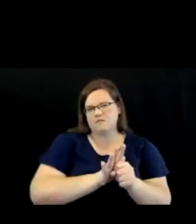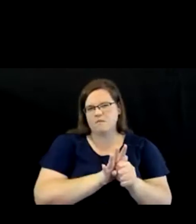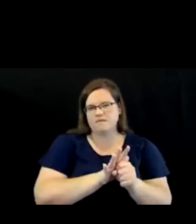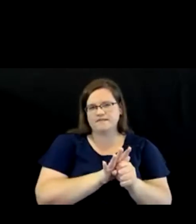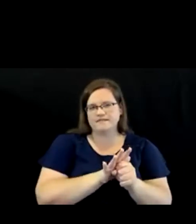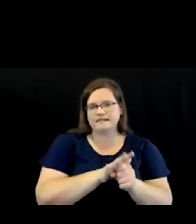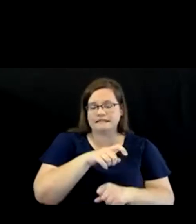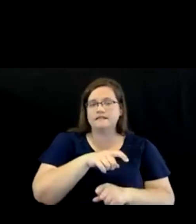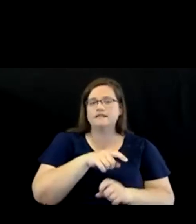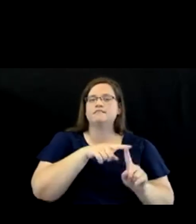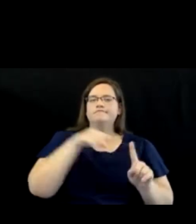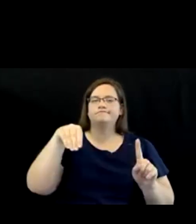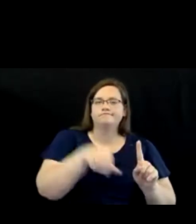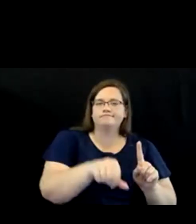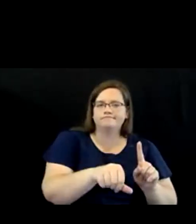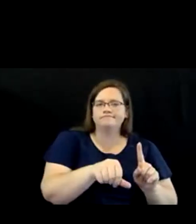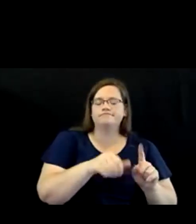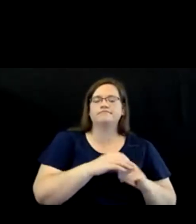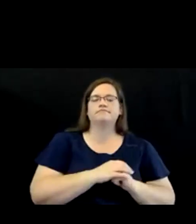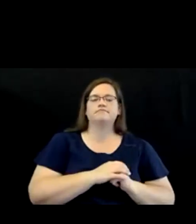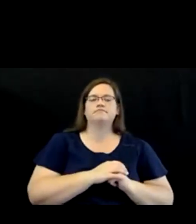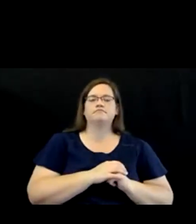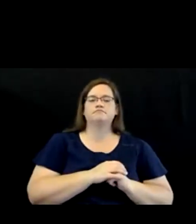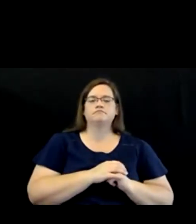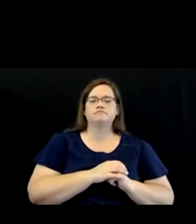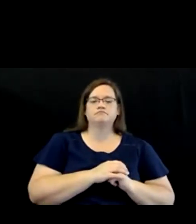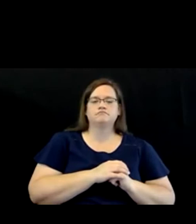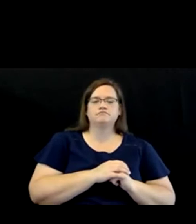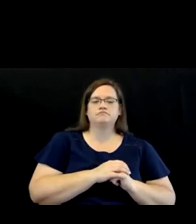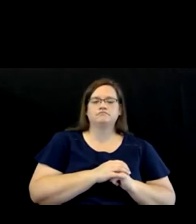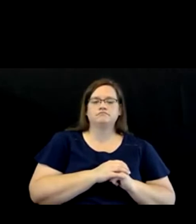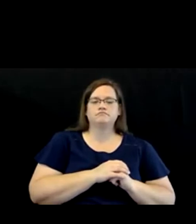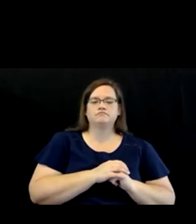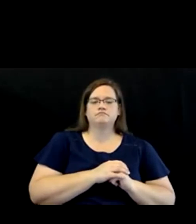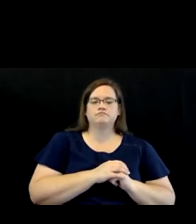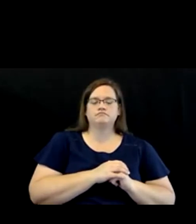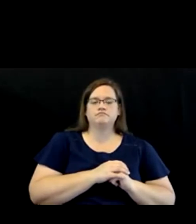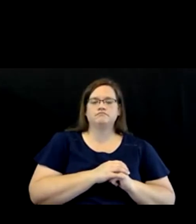. That is perfectly acceptable. Those types of things